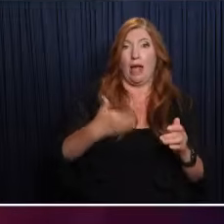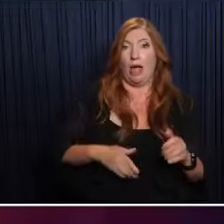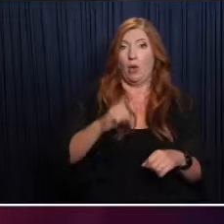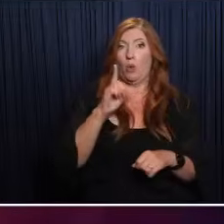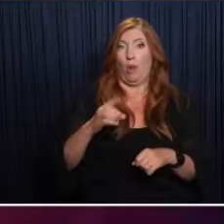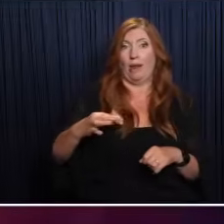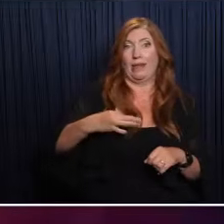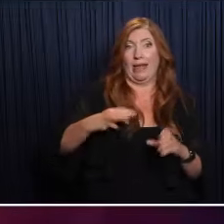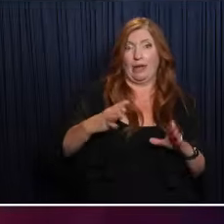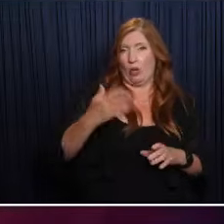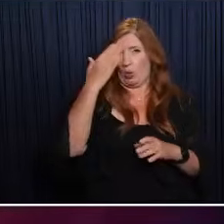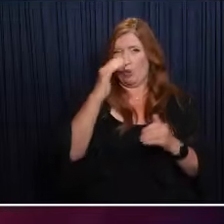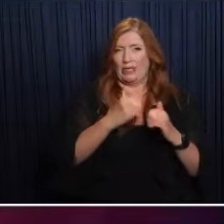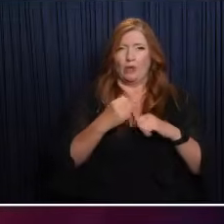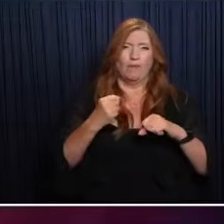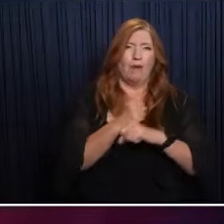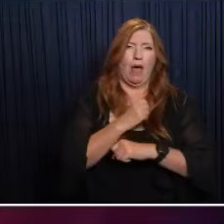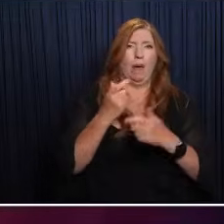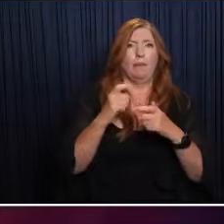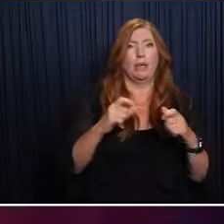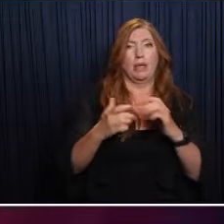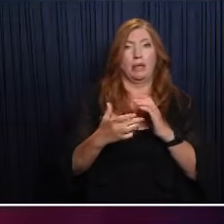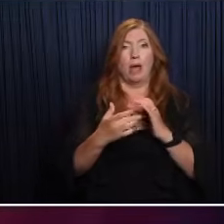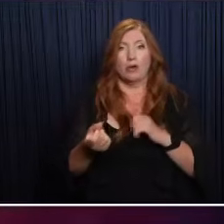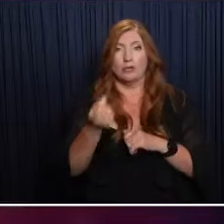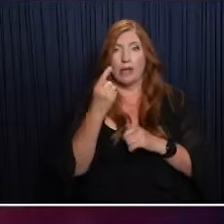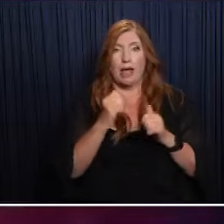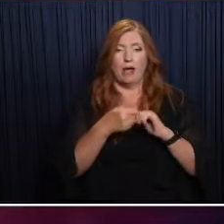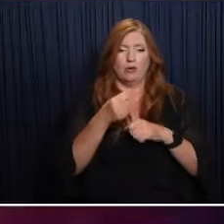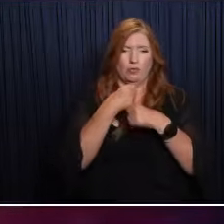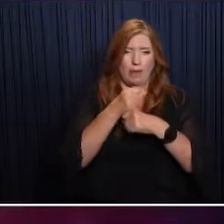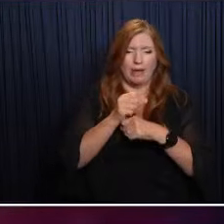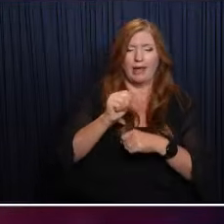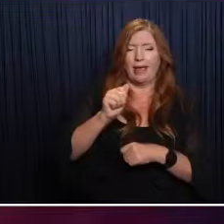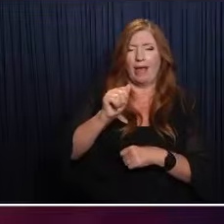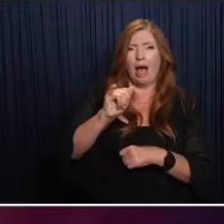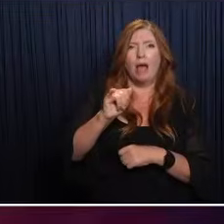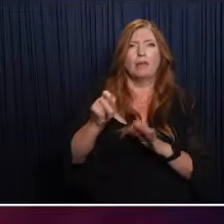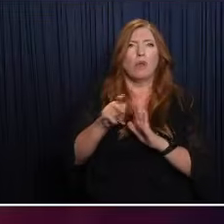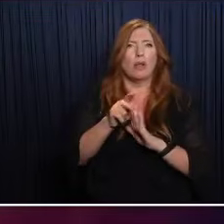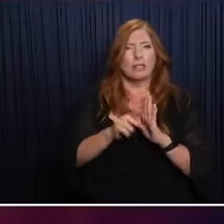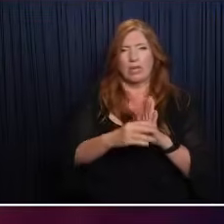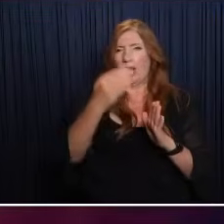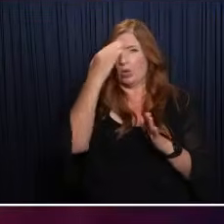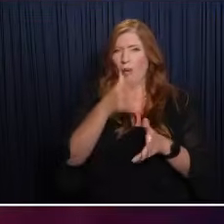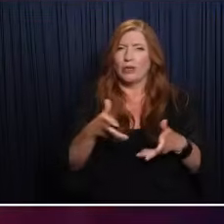SPEAK UP AGAINST BIG TECH.